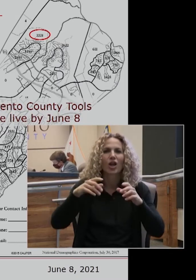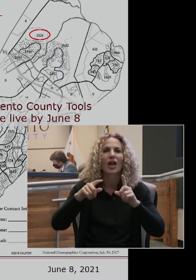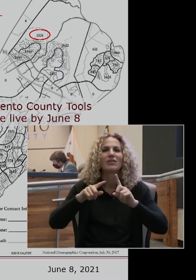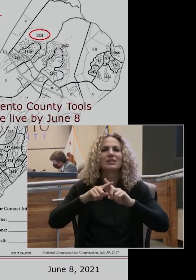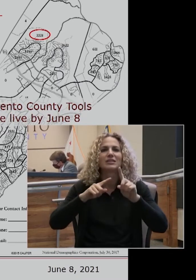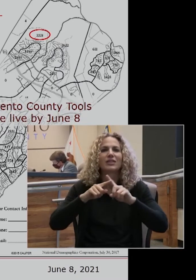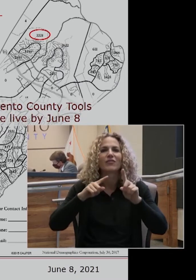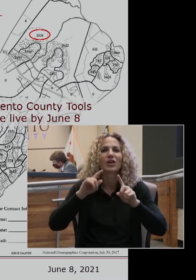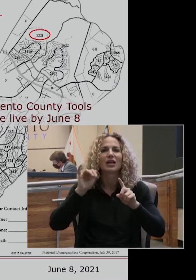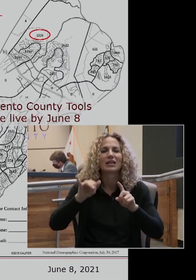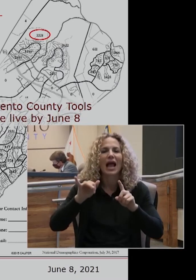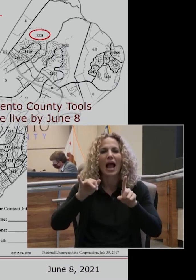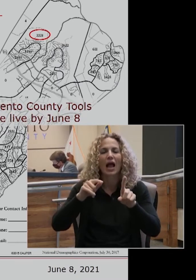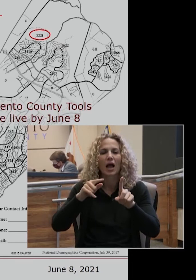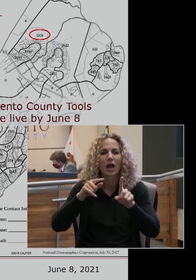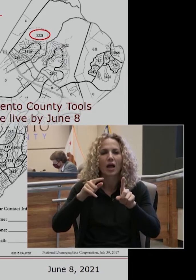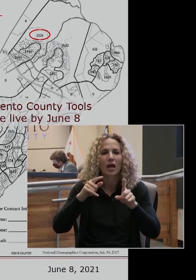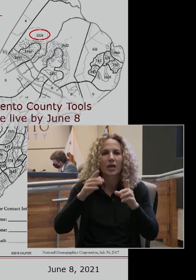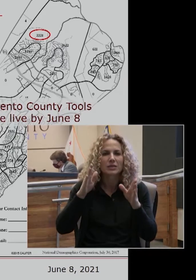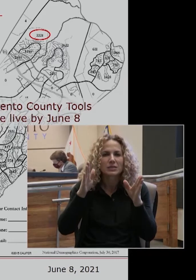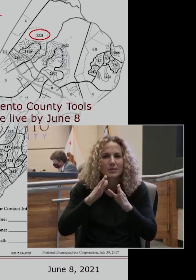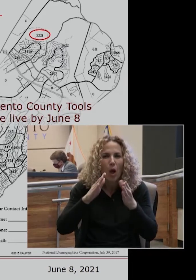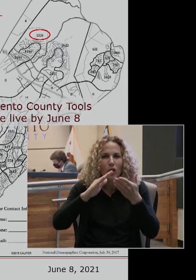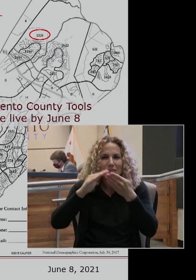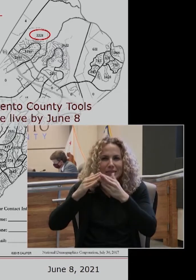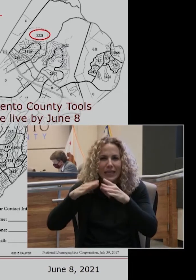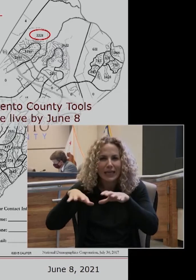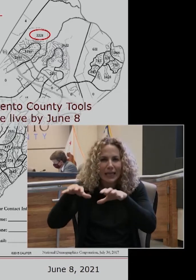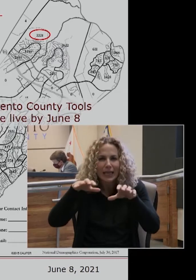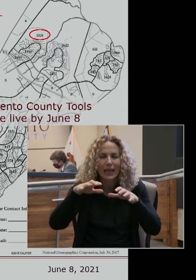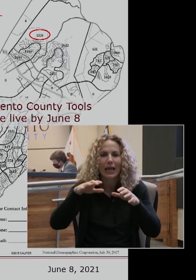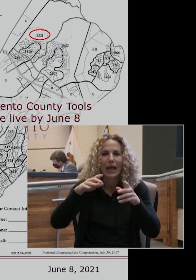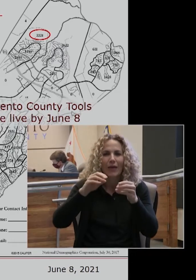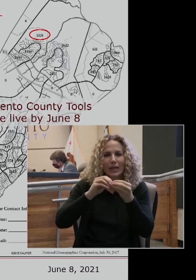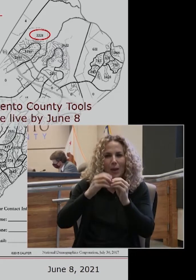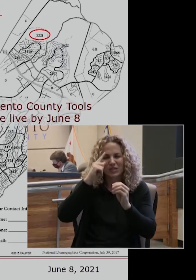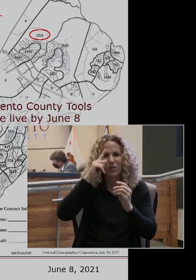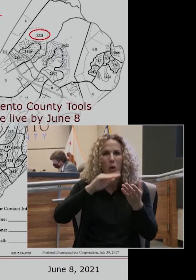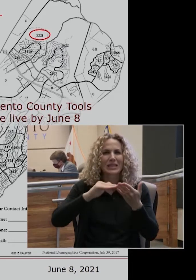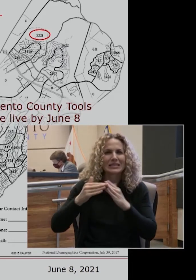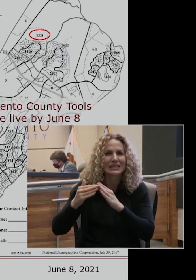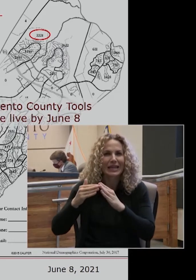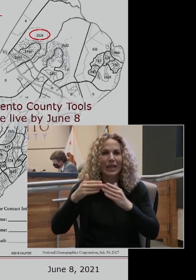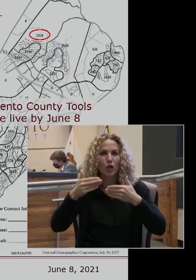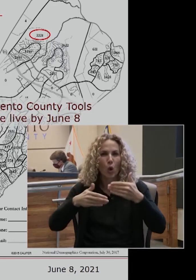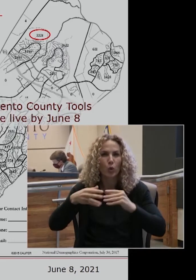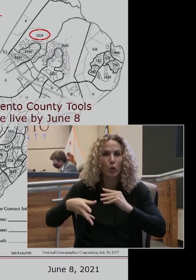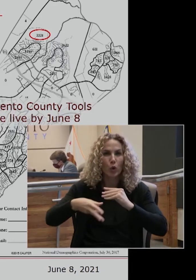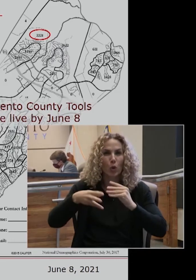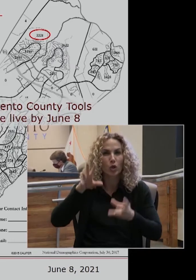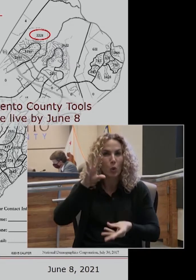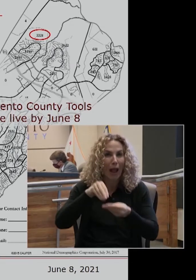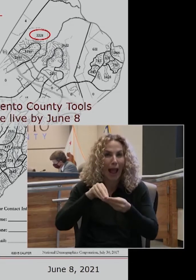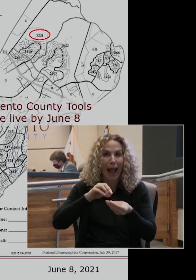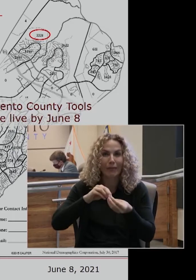SO THIS IS IN IS WHERE YOU ABOUT BET A NUMBER FOR SMALLER CITIES BET A NUMBER FOR SMALLER CITIES IN PLACES AND JUST GO THROUGH IN PLACES AND JUST GO THROUGH AND ADD NUMBERS TOGETHER.